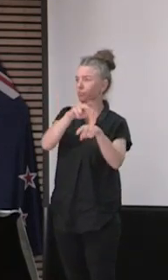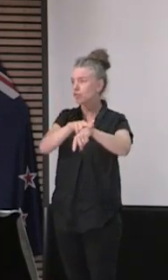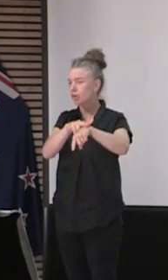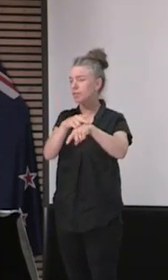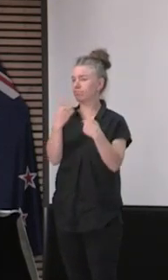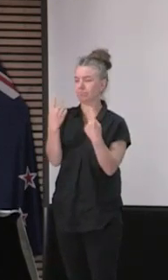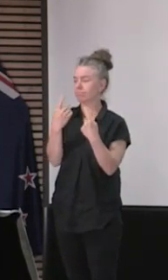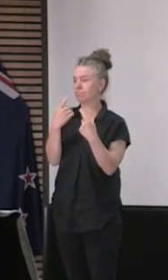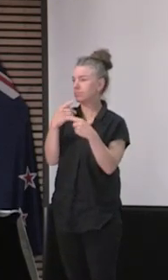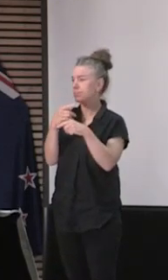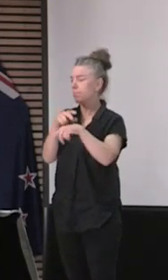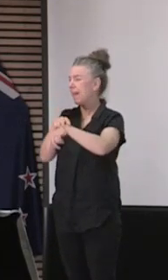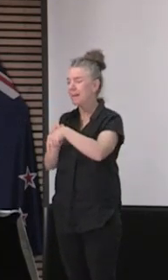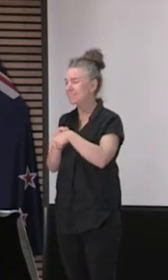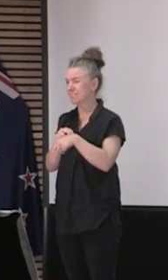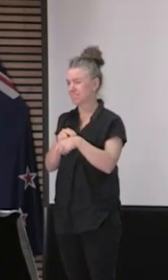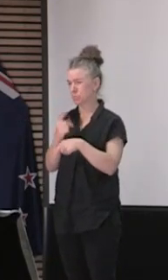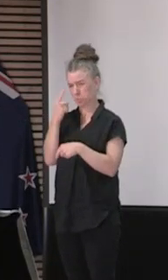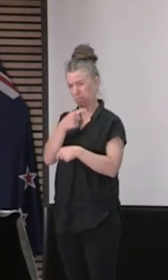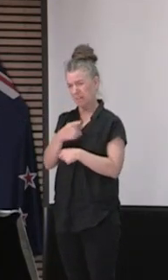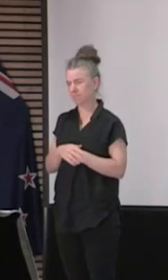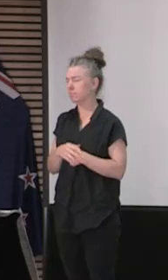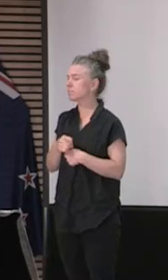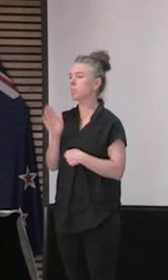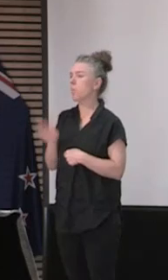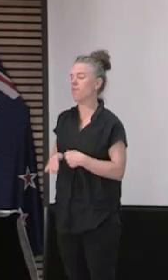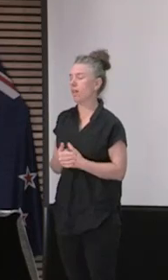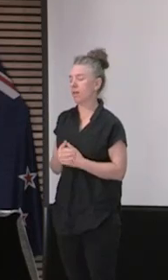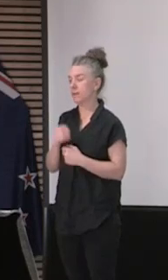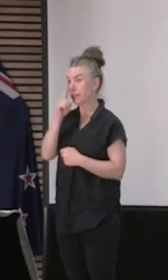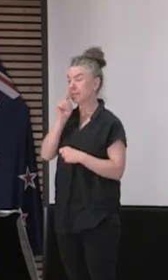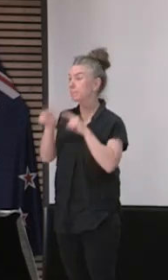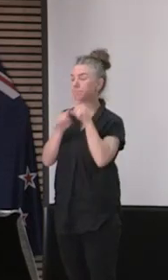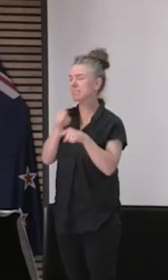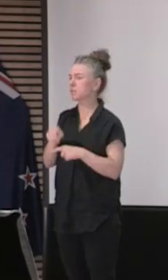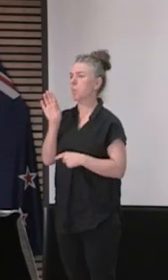What would be yourmessage to people who thinkthat this is acceptable? Ithink it's appalling.